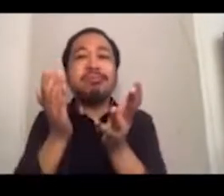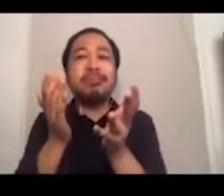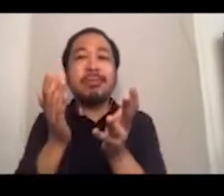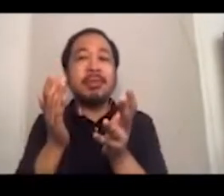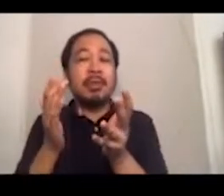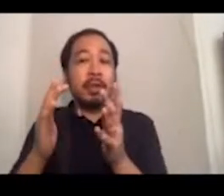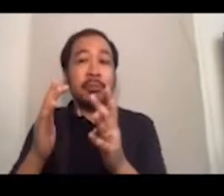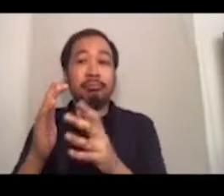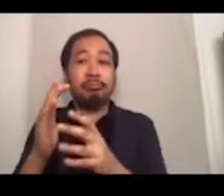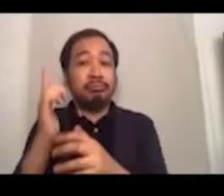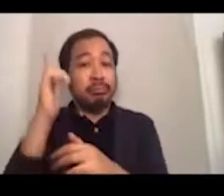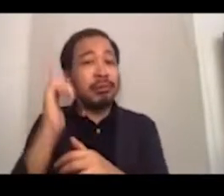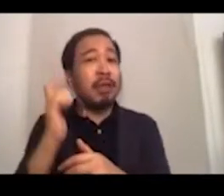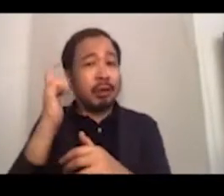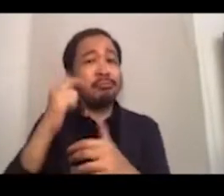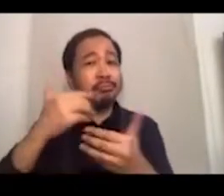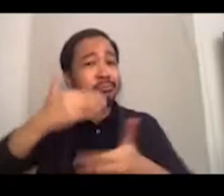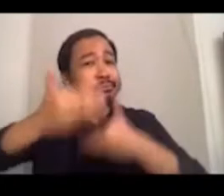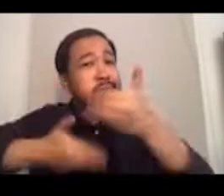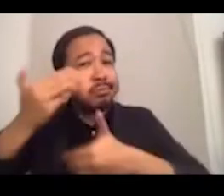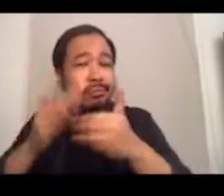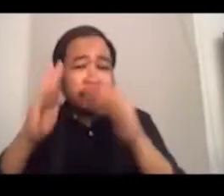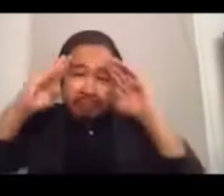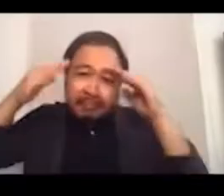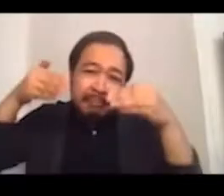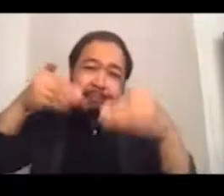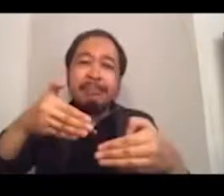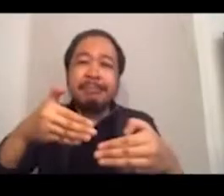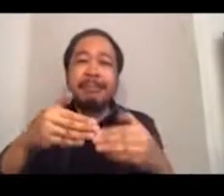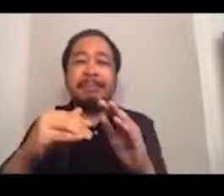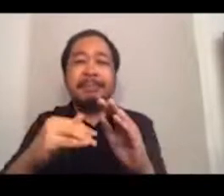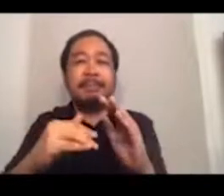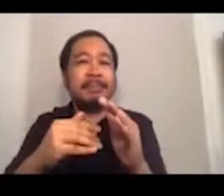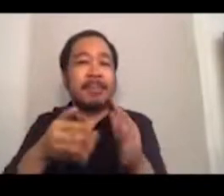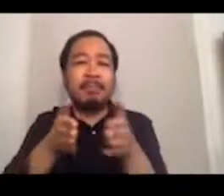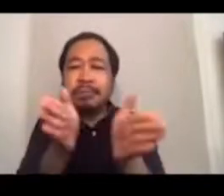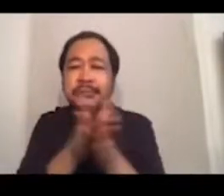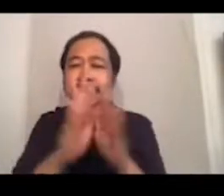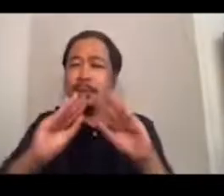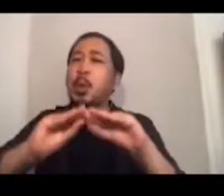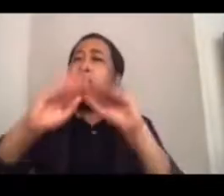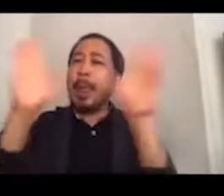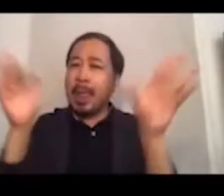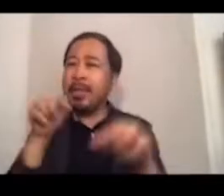to join us on Wednesday of next week where we conclude